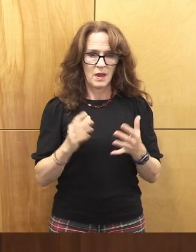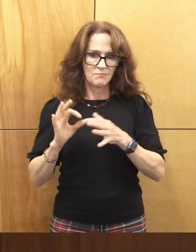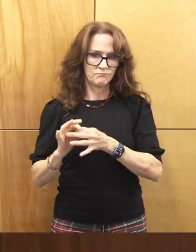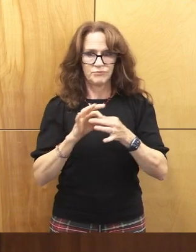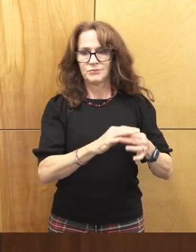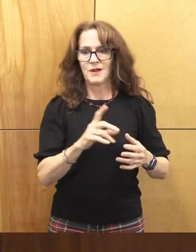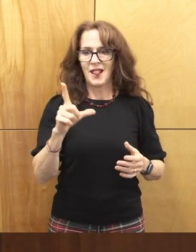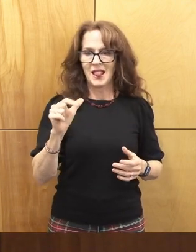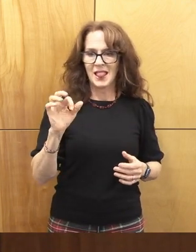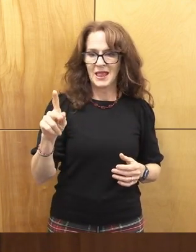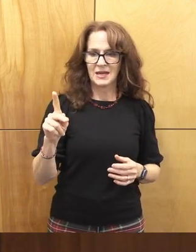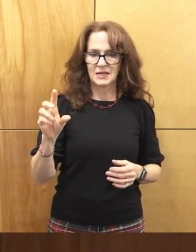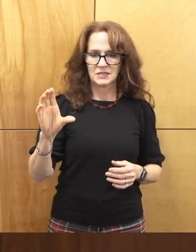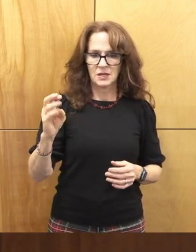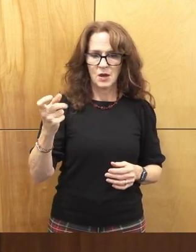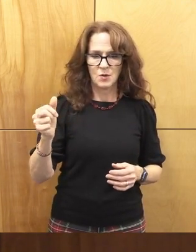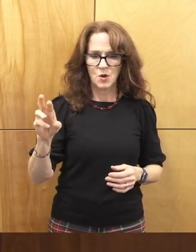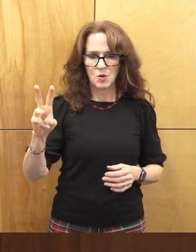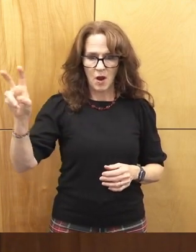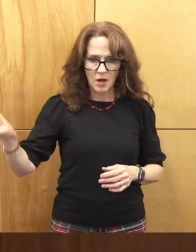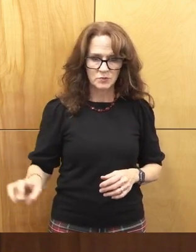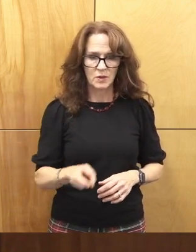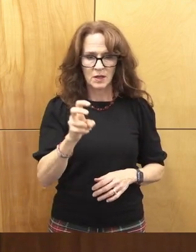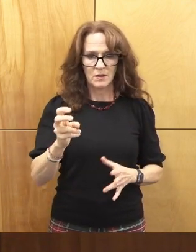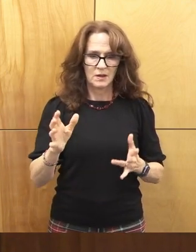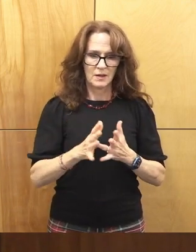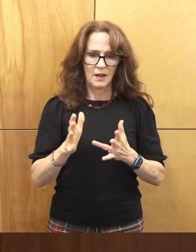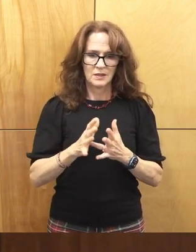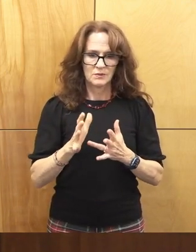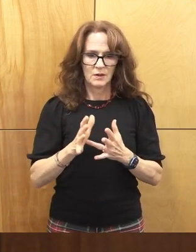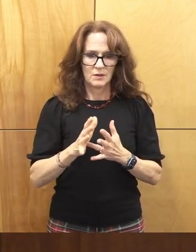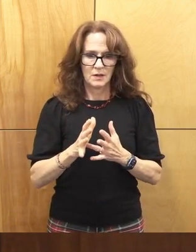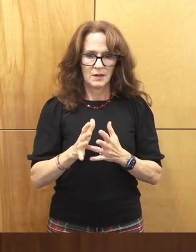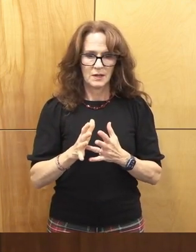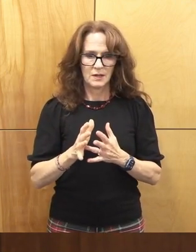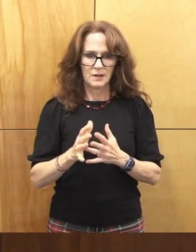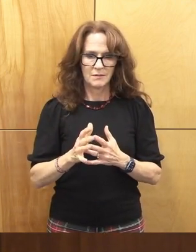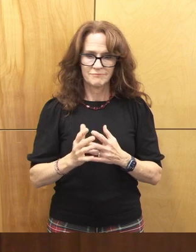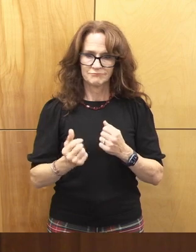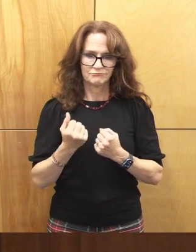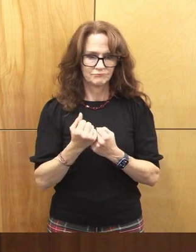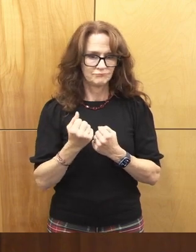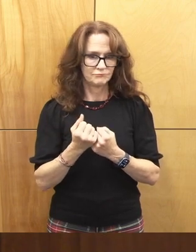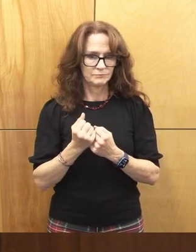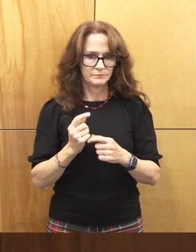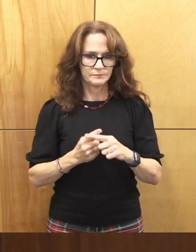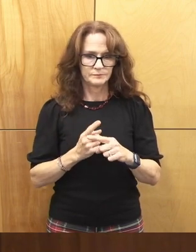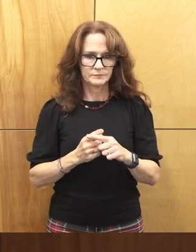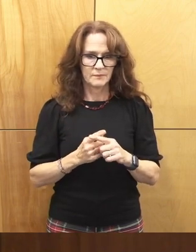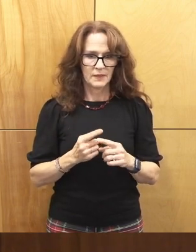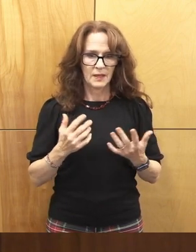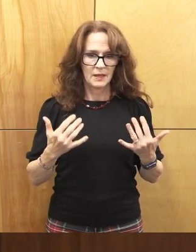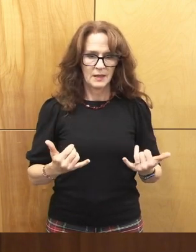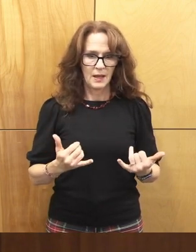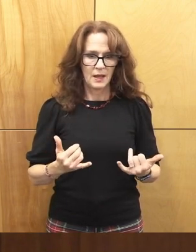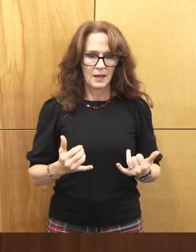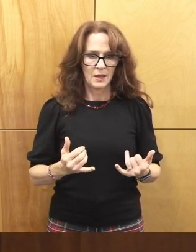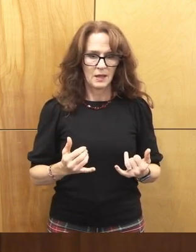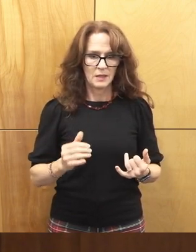particularly for our transitioning ninth graders, right? And then, again, the context here is given where CAMS is situated.